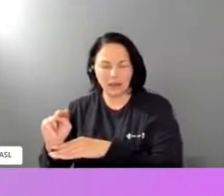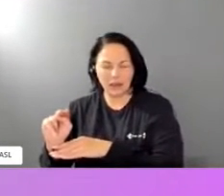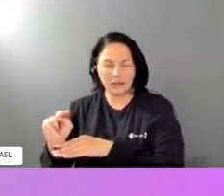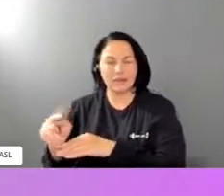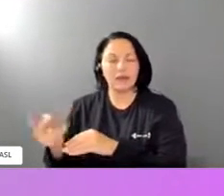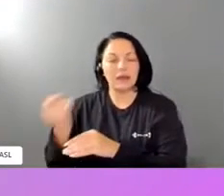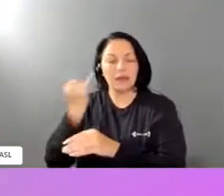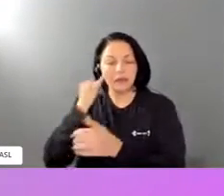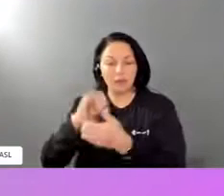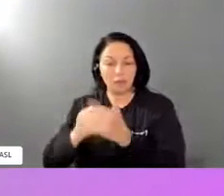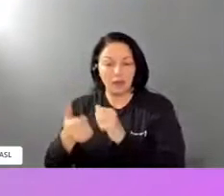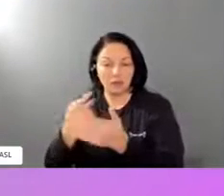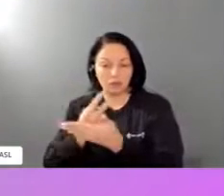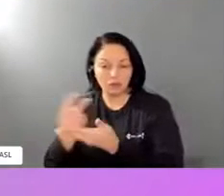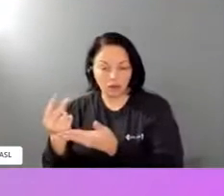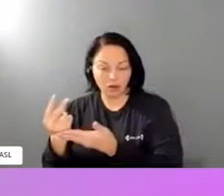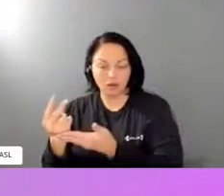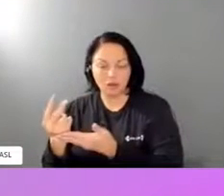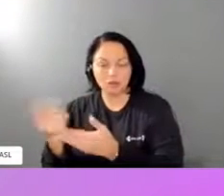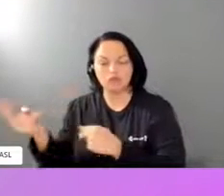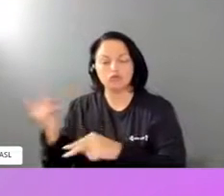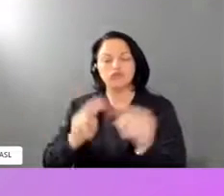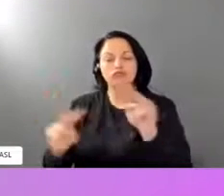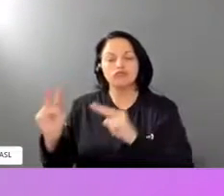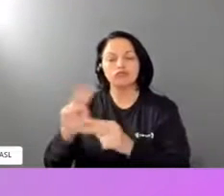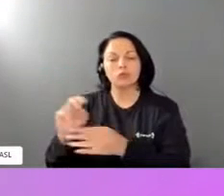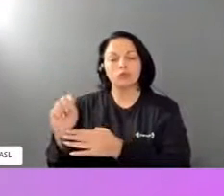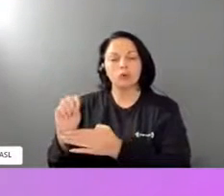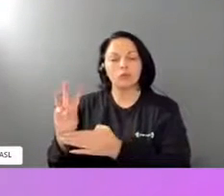passing or failing. And then we send that URL to axcan ran